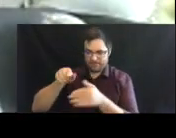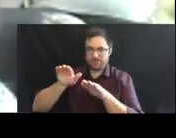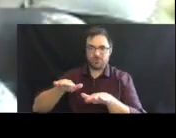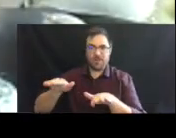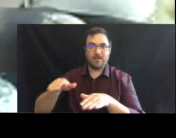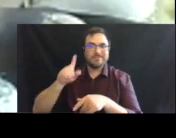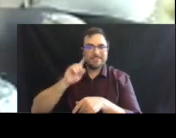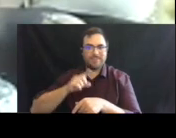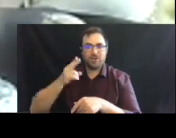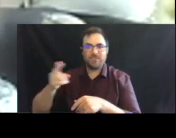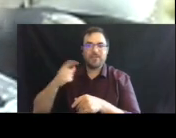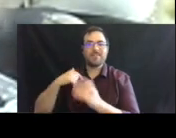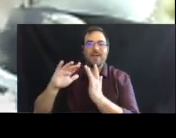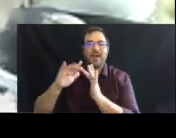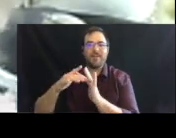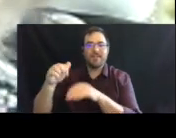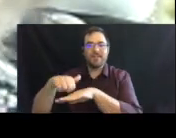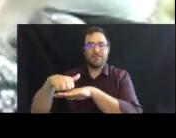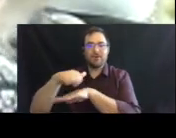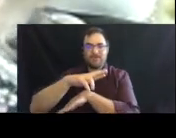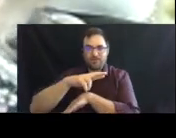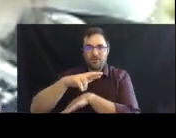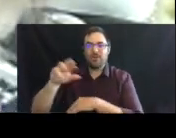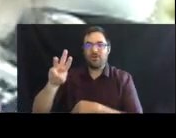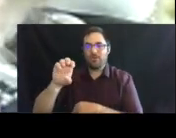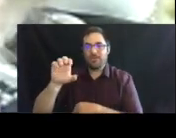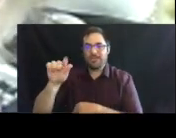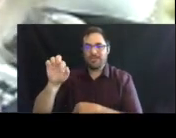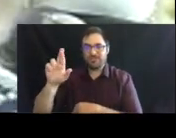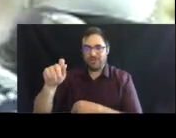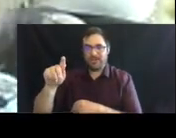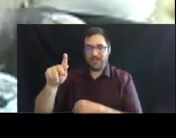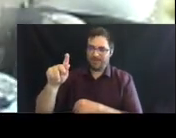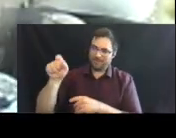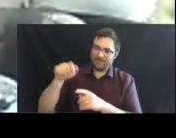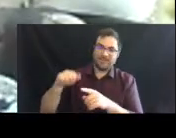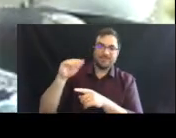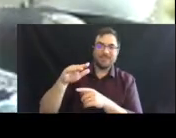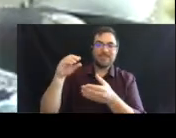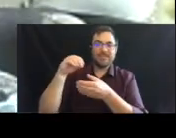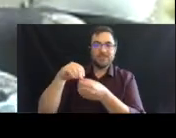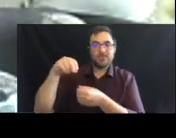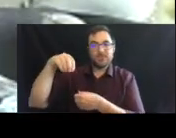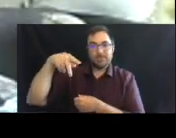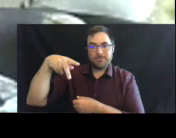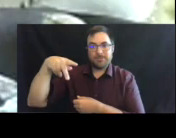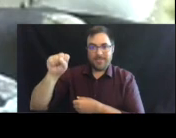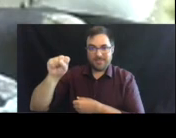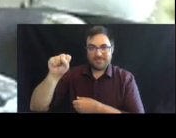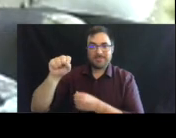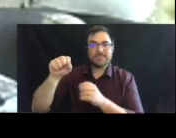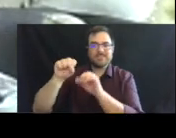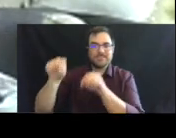make an online referral from wetrack directly into the PPS system. At that time we, the Sound